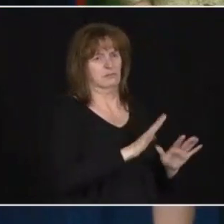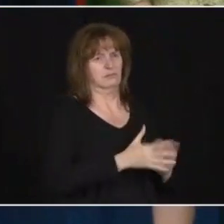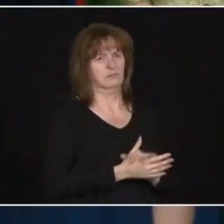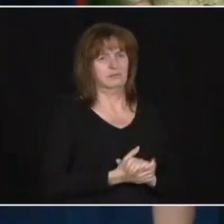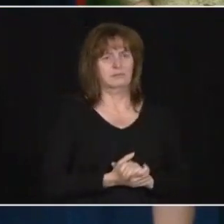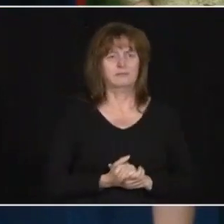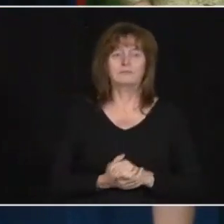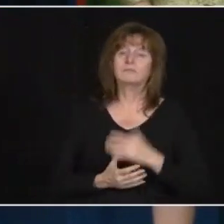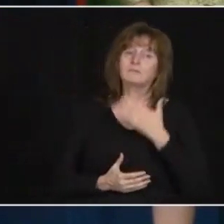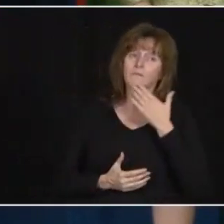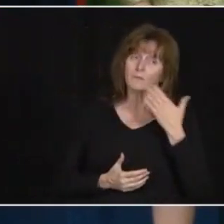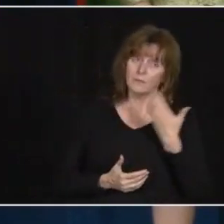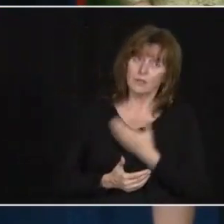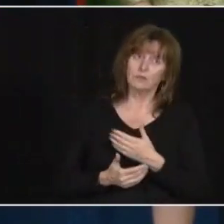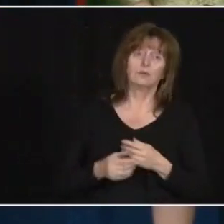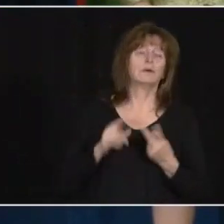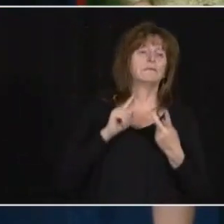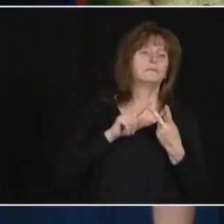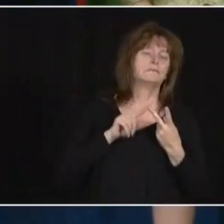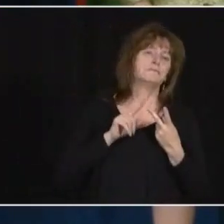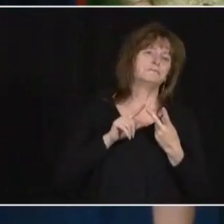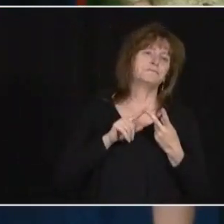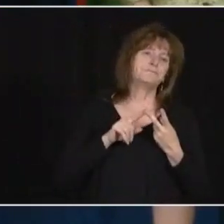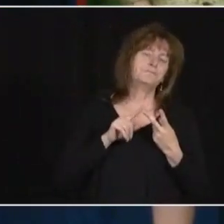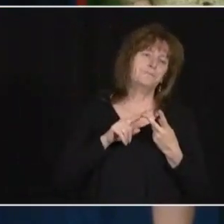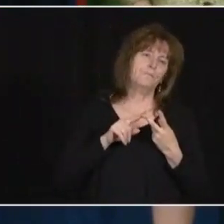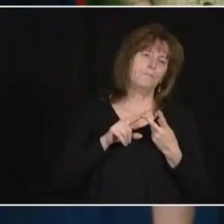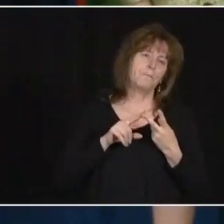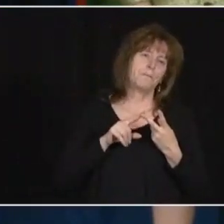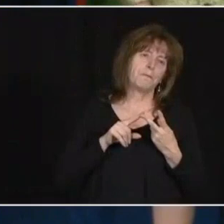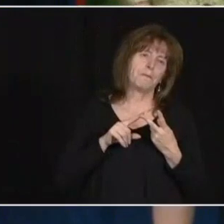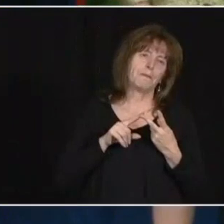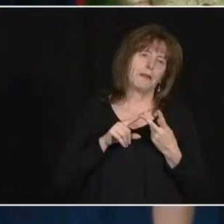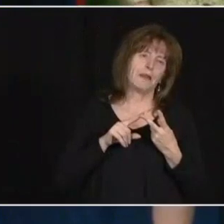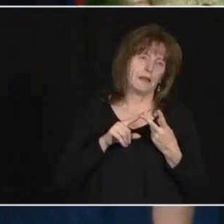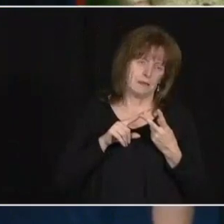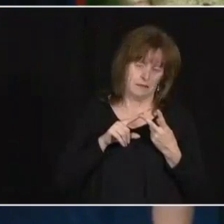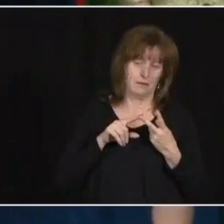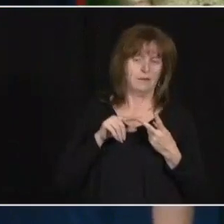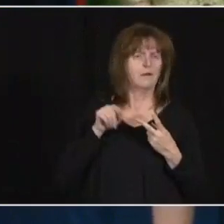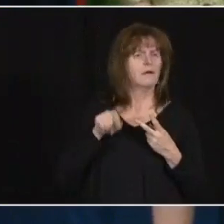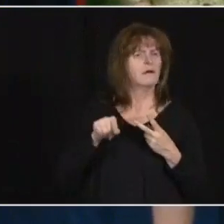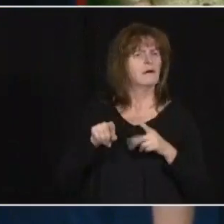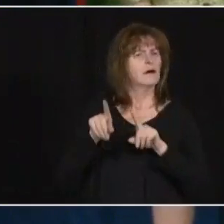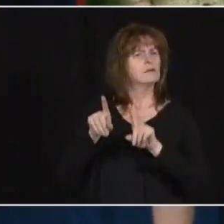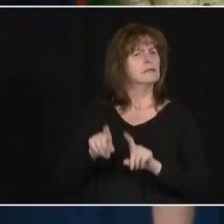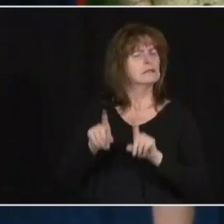now now. Thanks very much. On testing, it seems